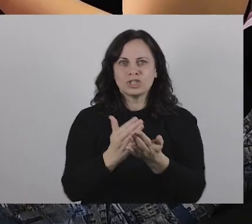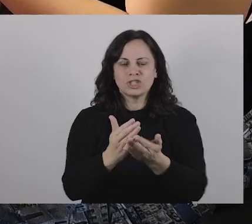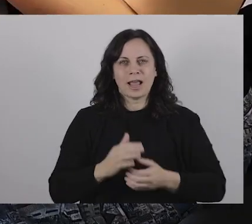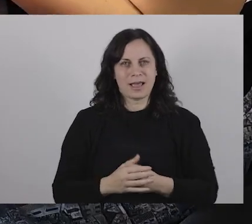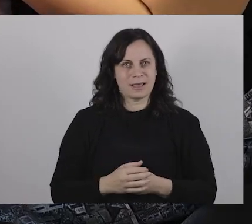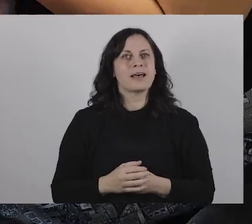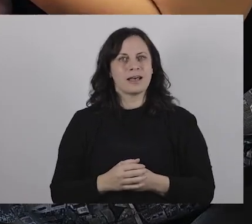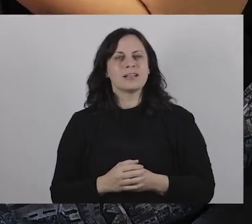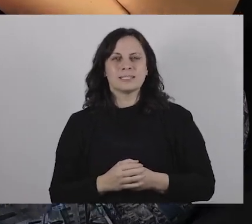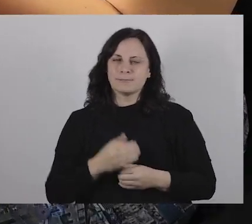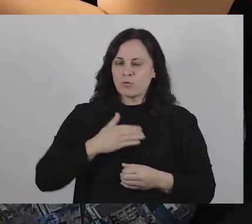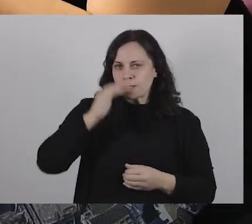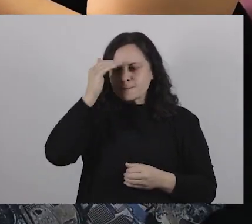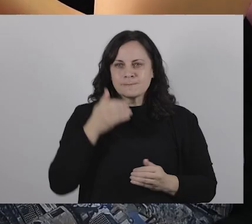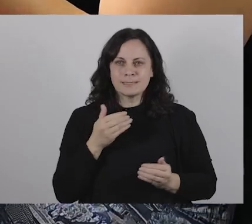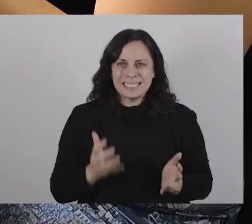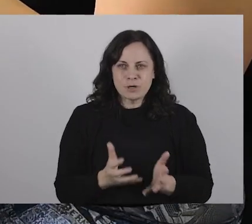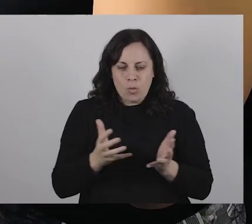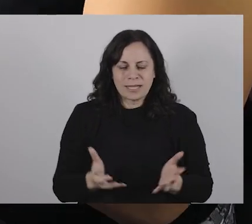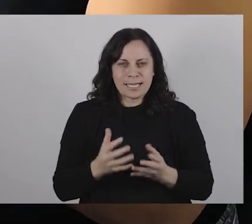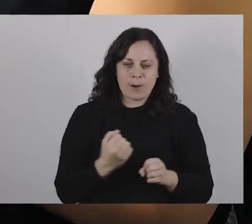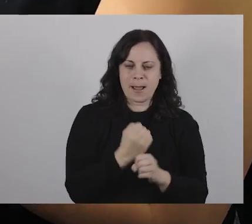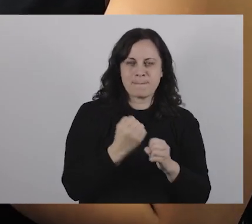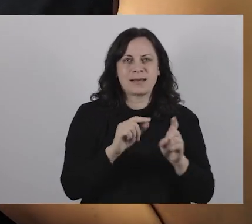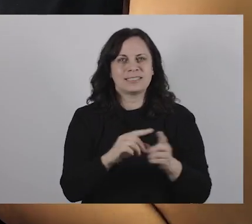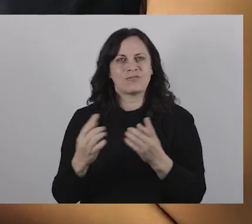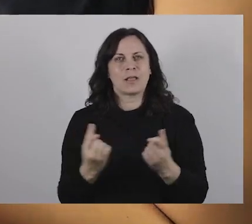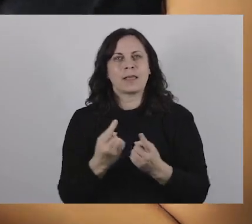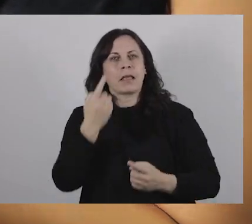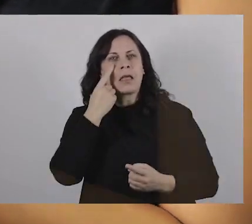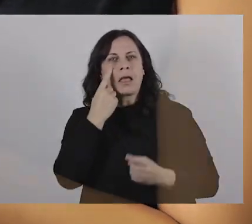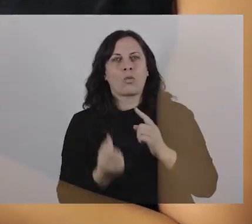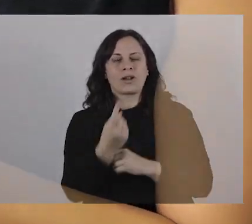'Keep making' is kind of my main thing and see where it takes me.